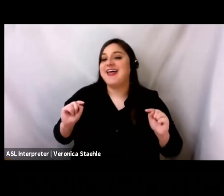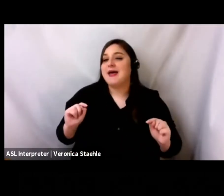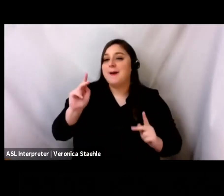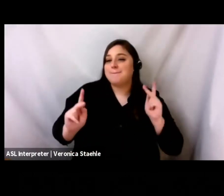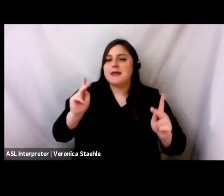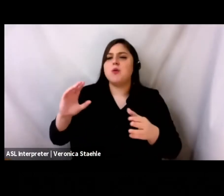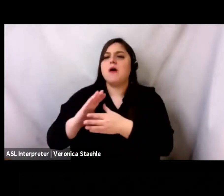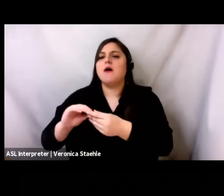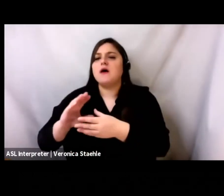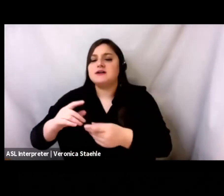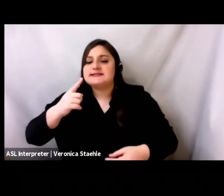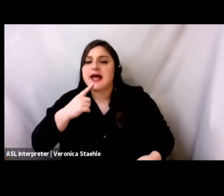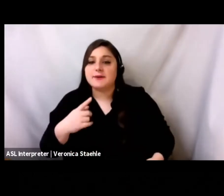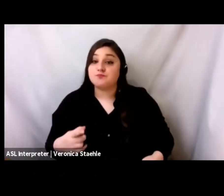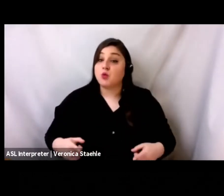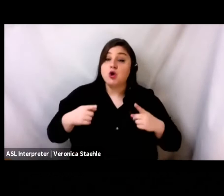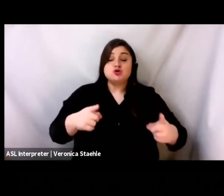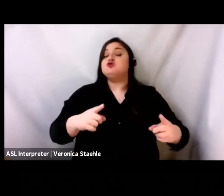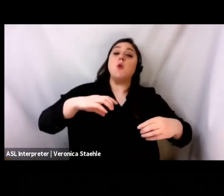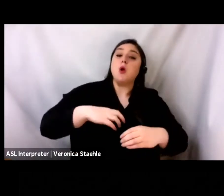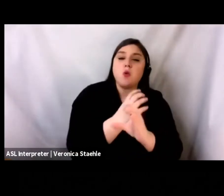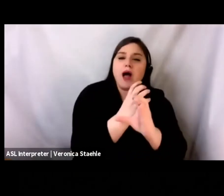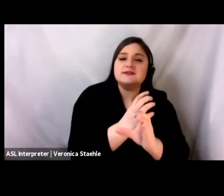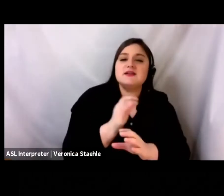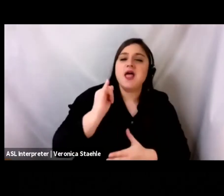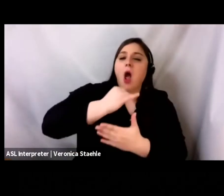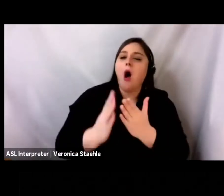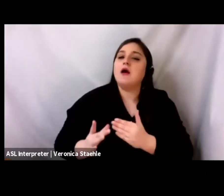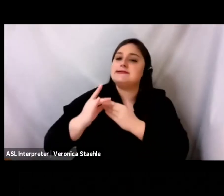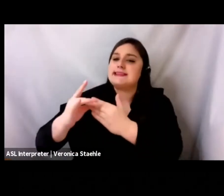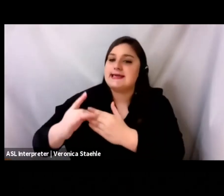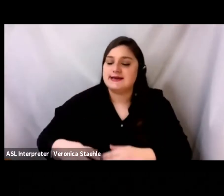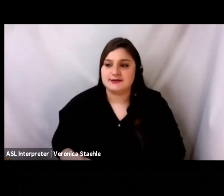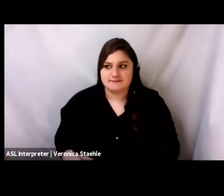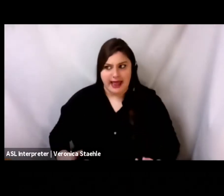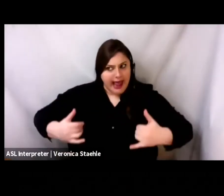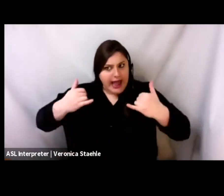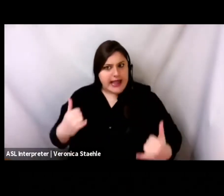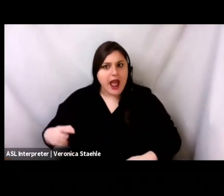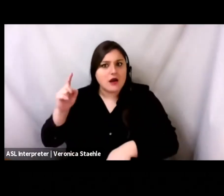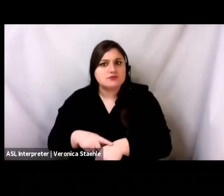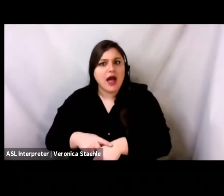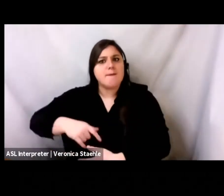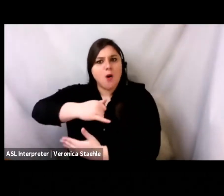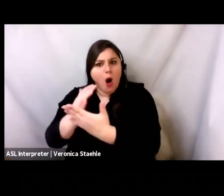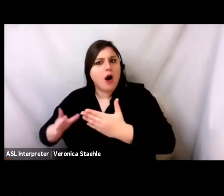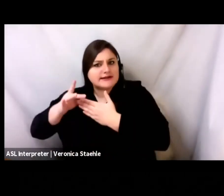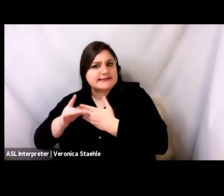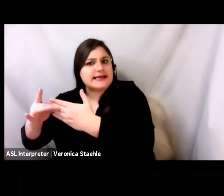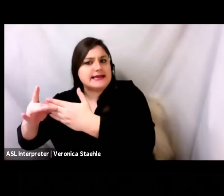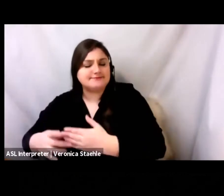of crisis artists will lead us. And it's true. History has shown this to be true. But I do think